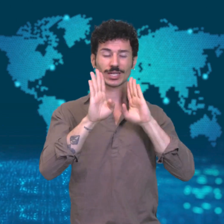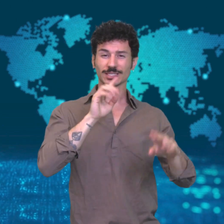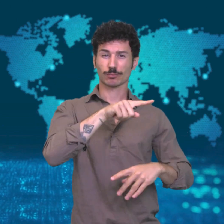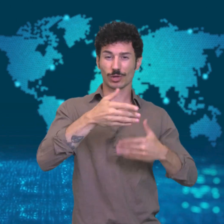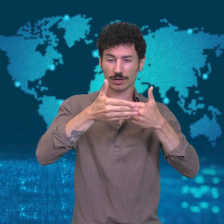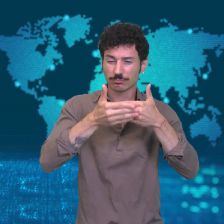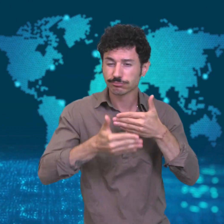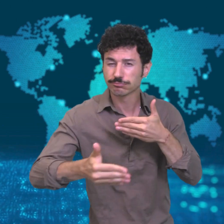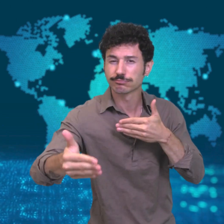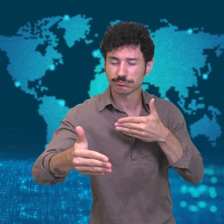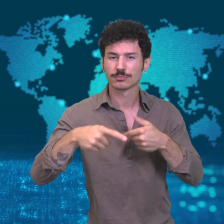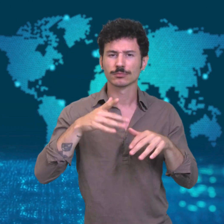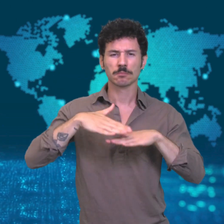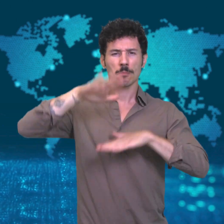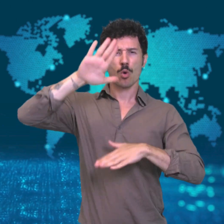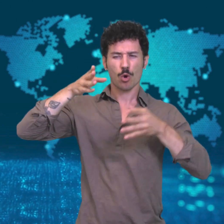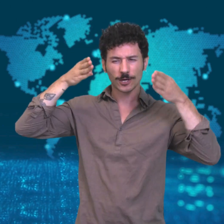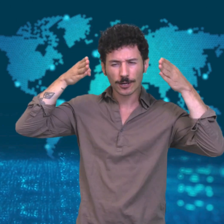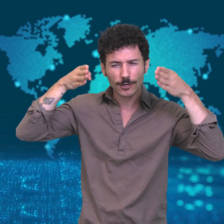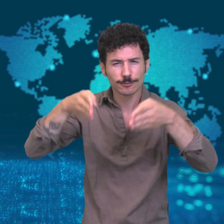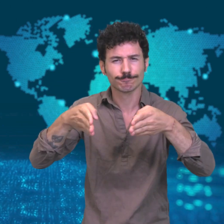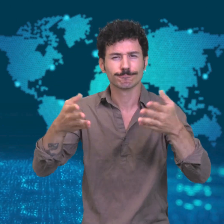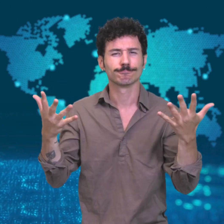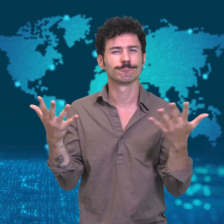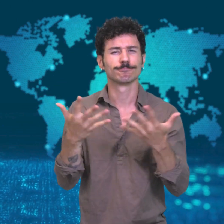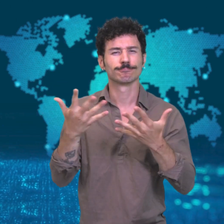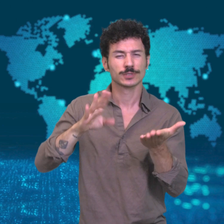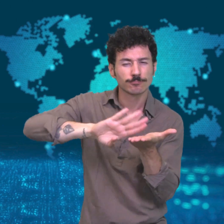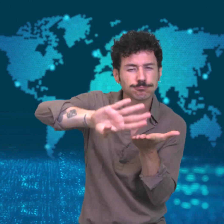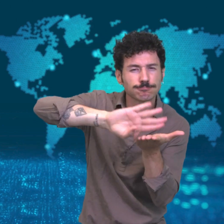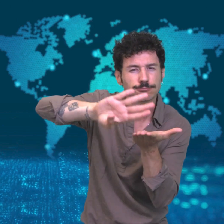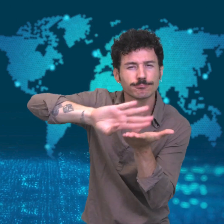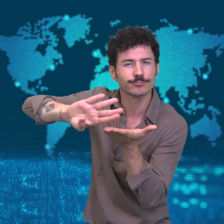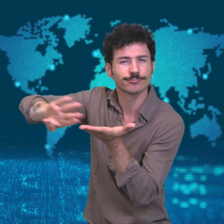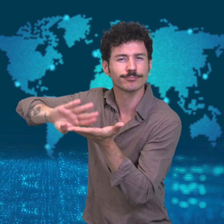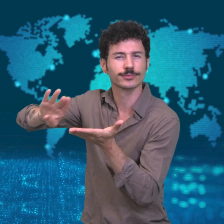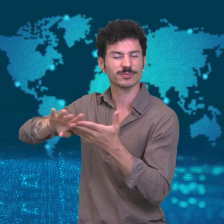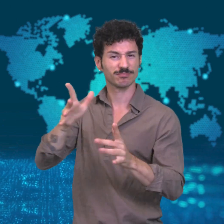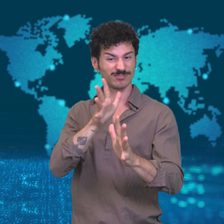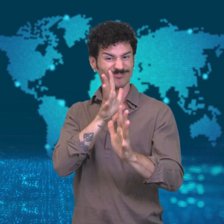will take more serious action against content